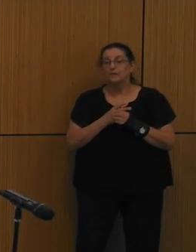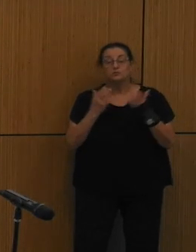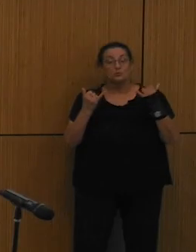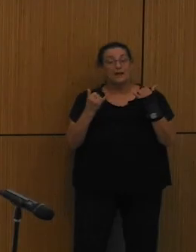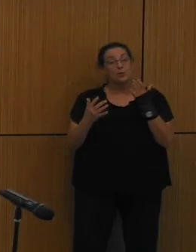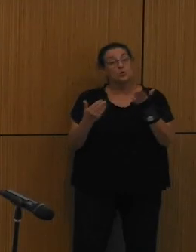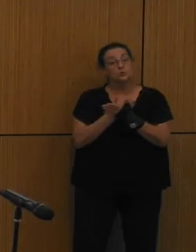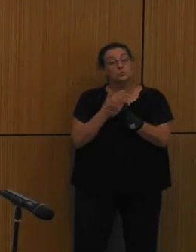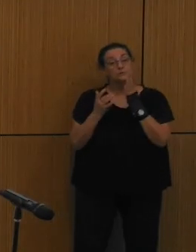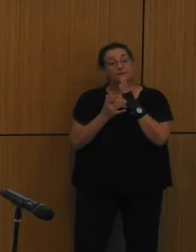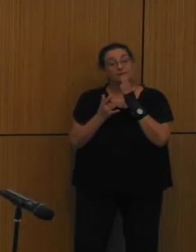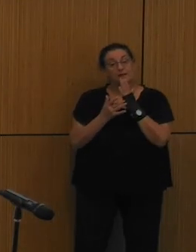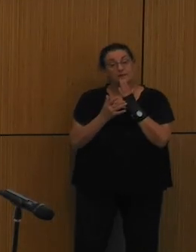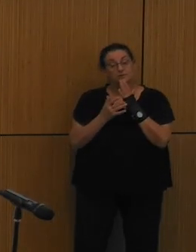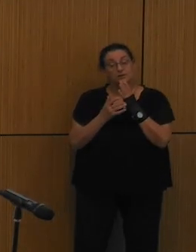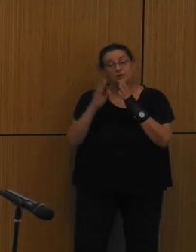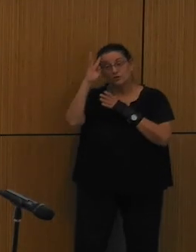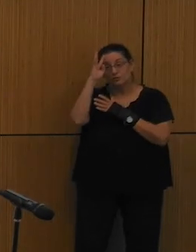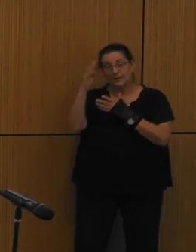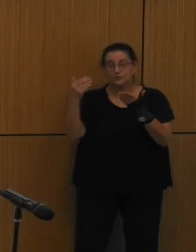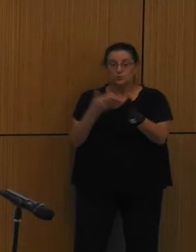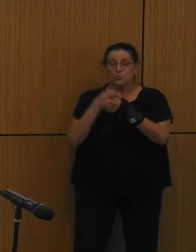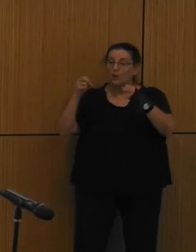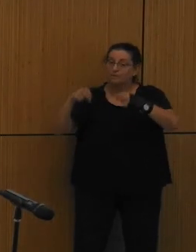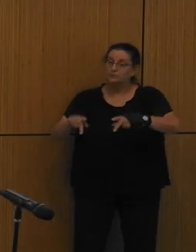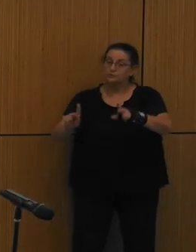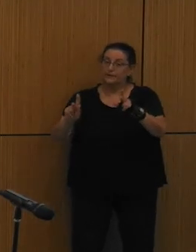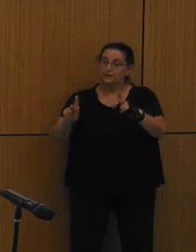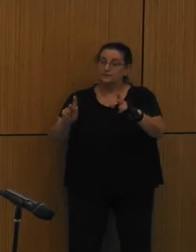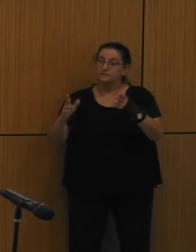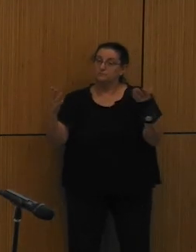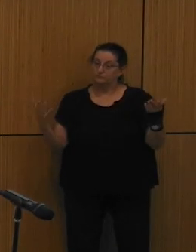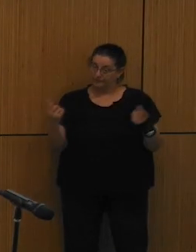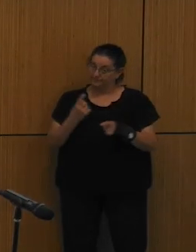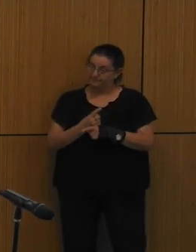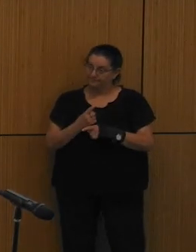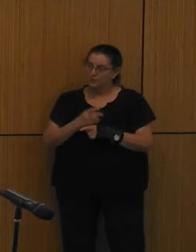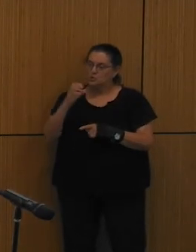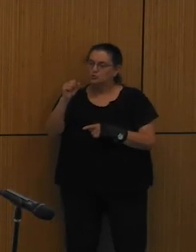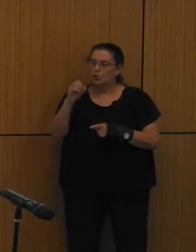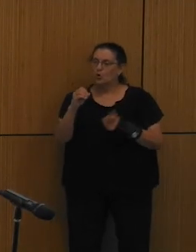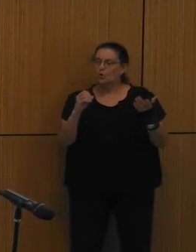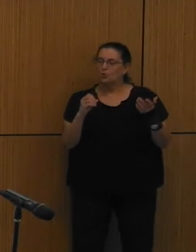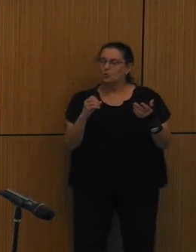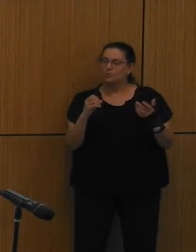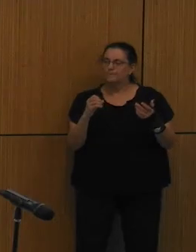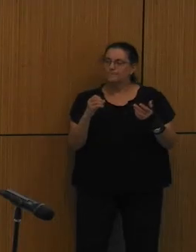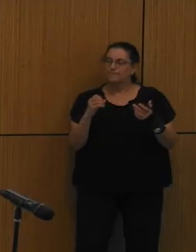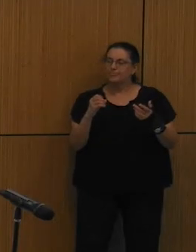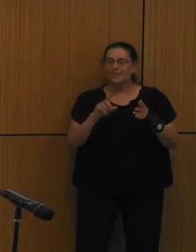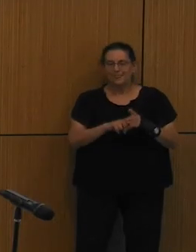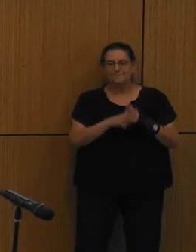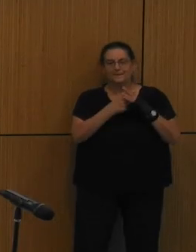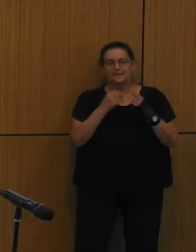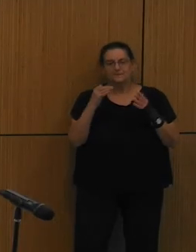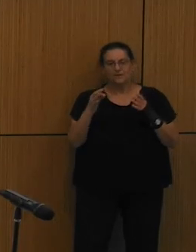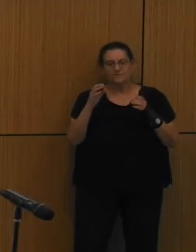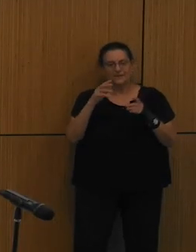creates new opportunities, that, one of the beginnings of sort of the environmental movement